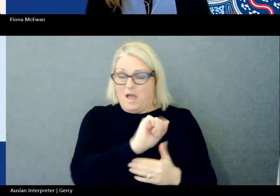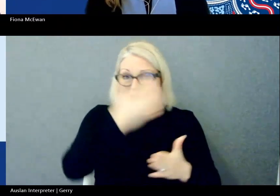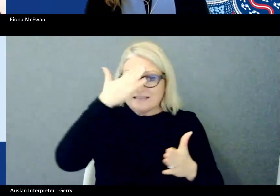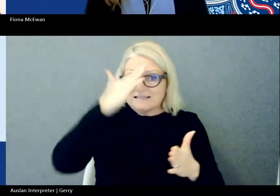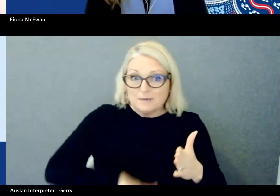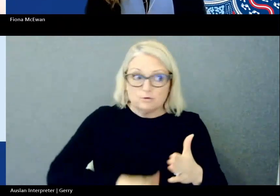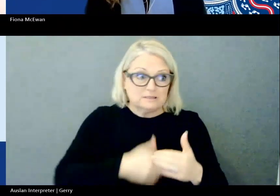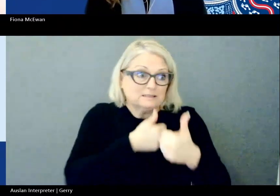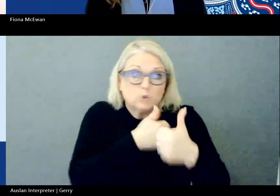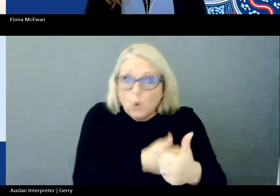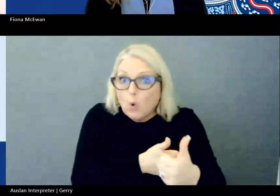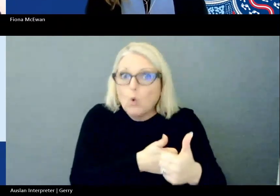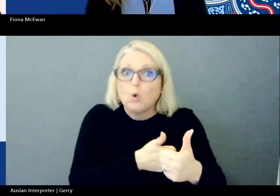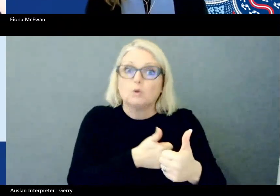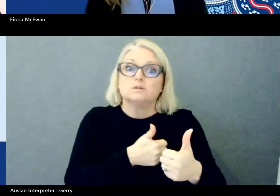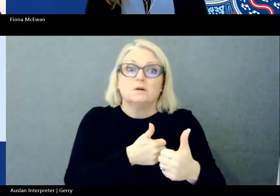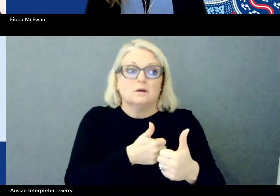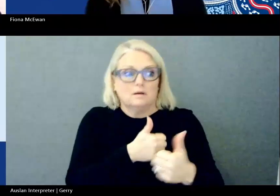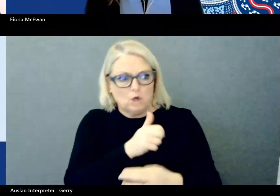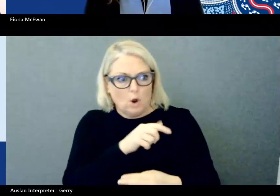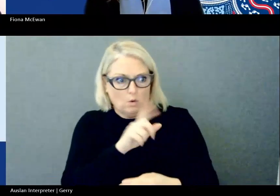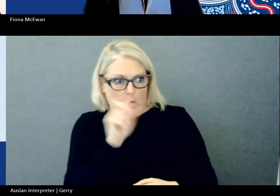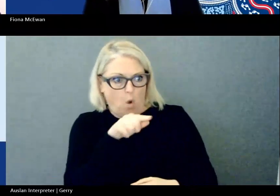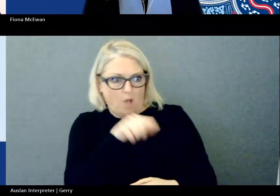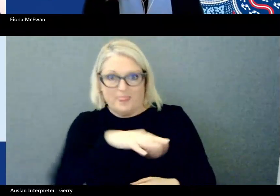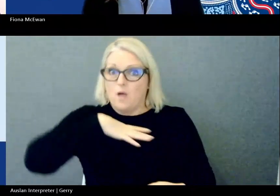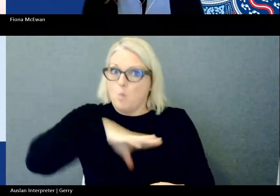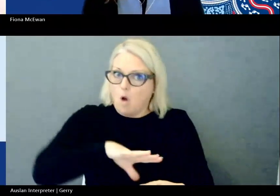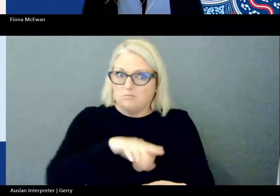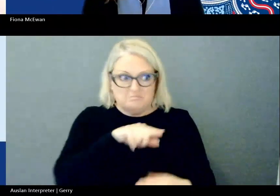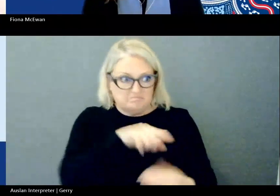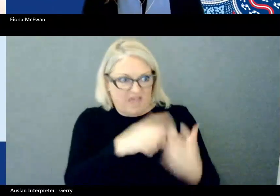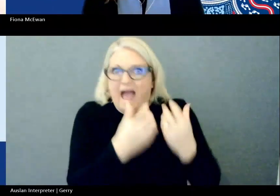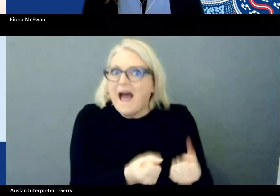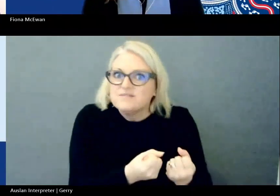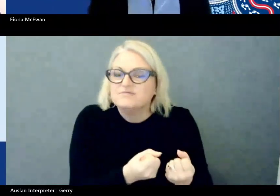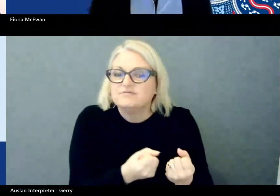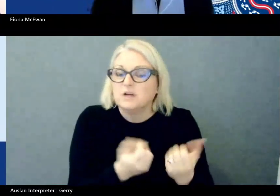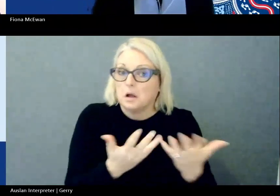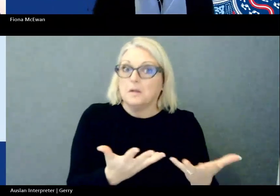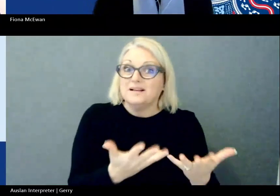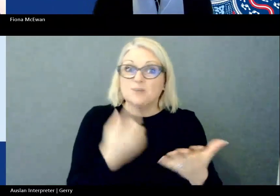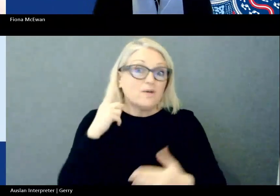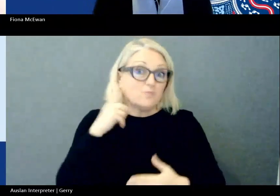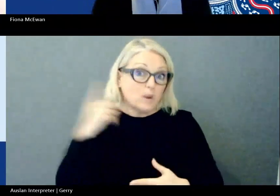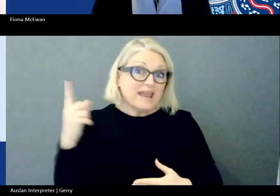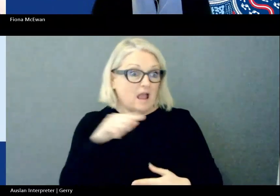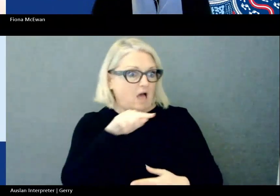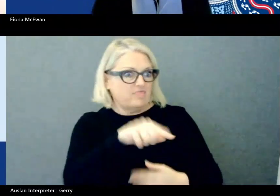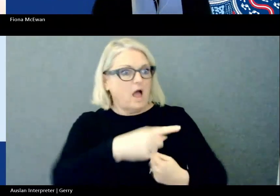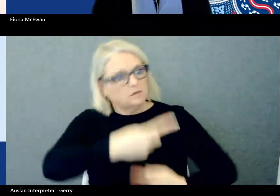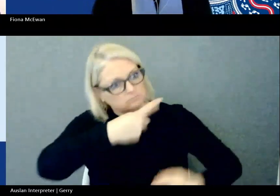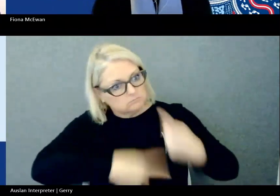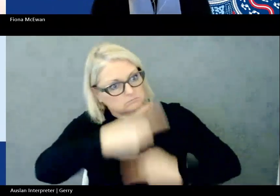What is it that they want?" Hearing directly from them wherever that's possible and using that as the driver